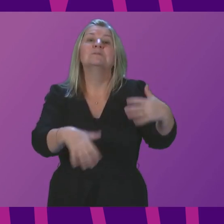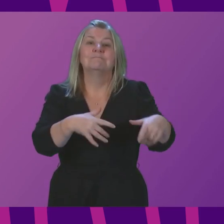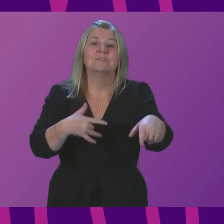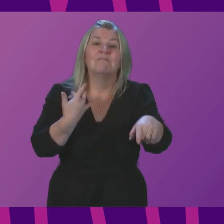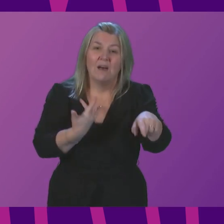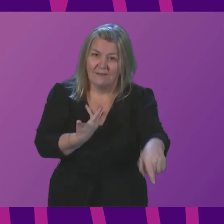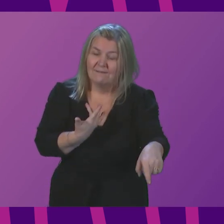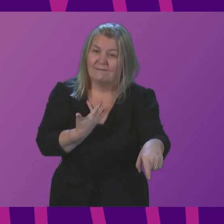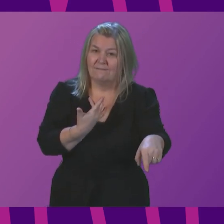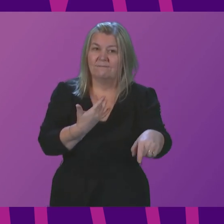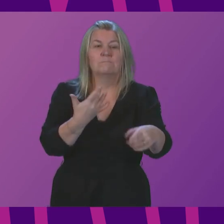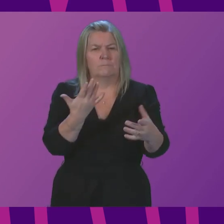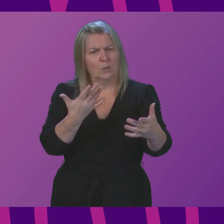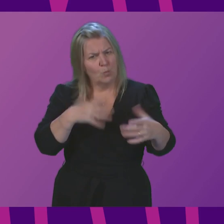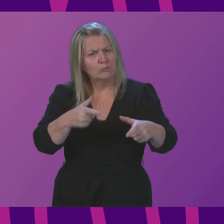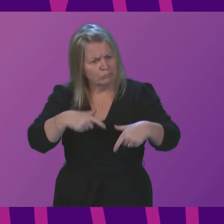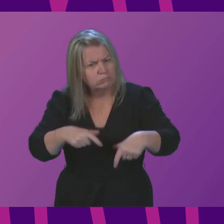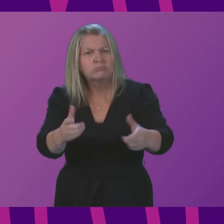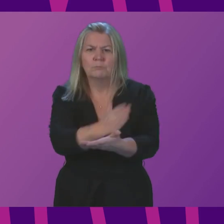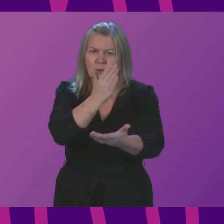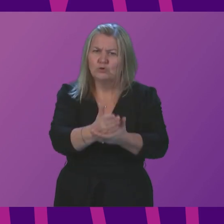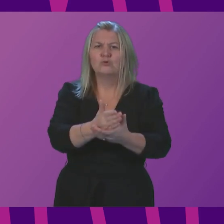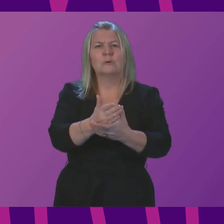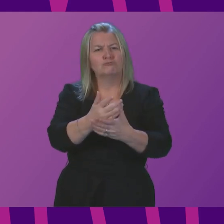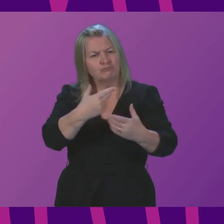victims of sexual crime, as well as work to identify ways to prevent offending in the